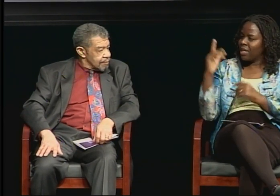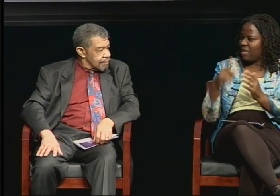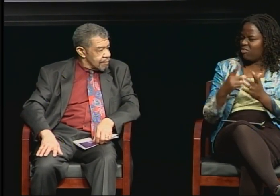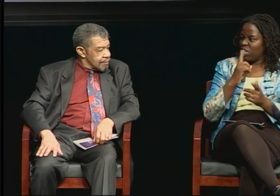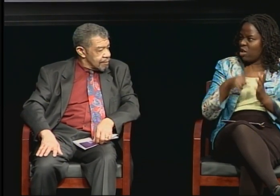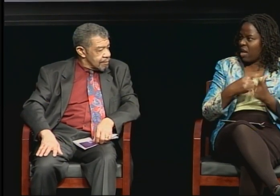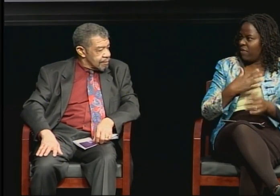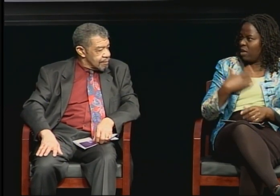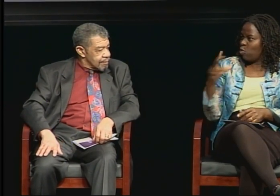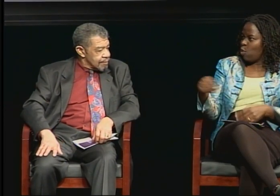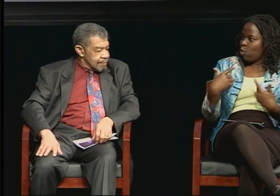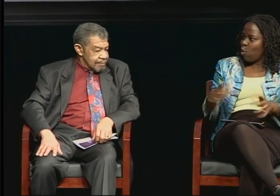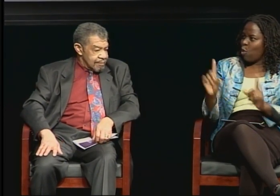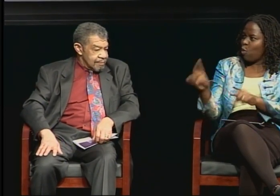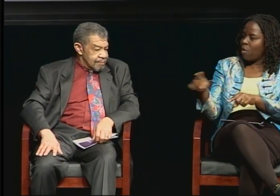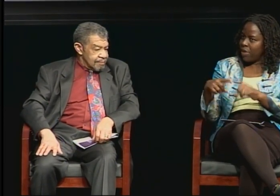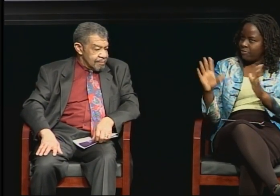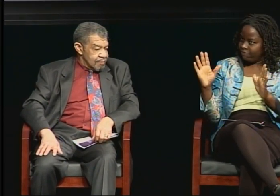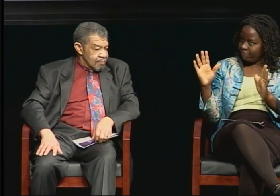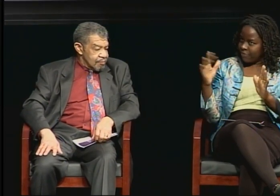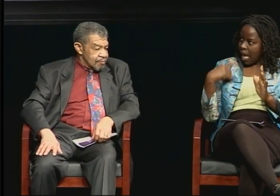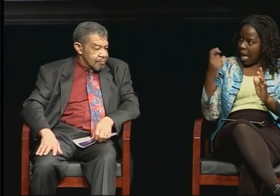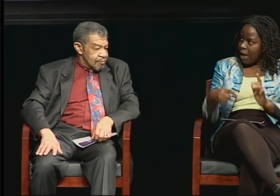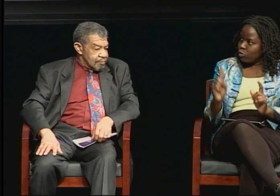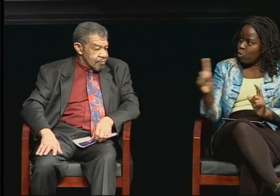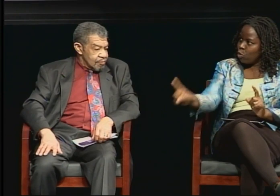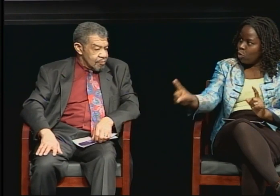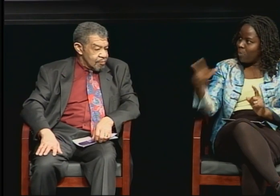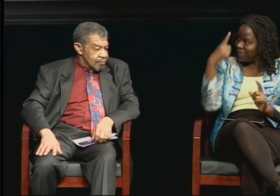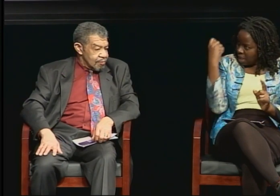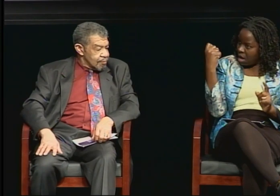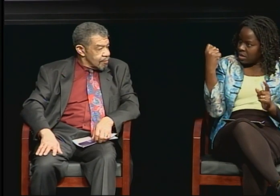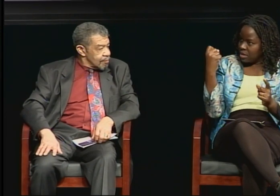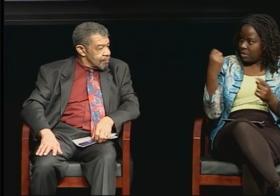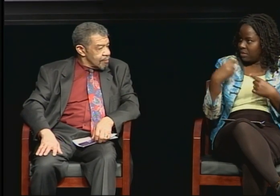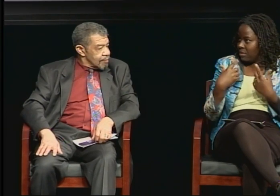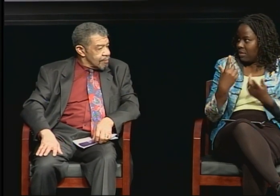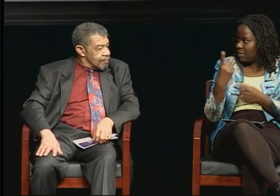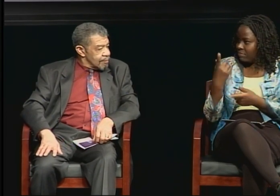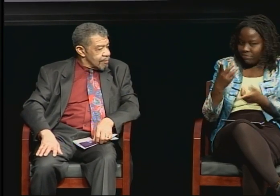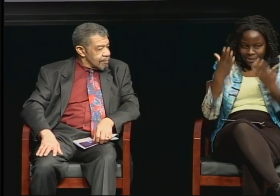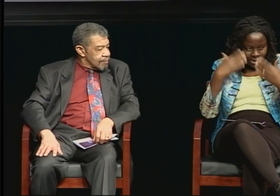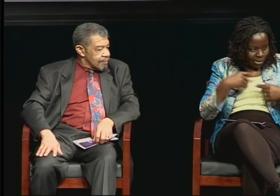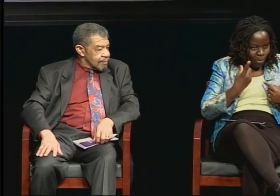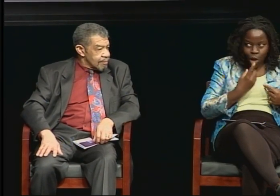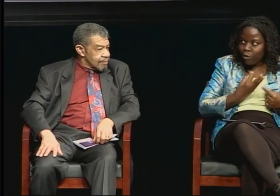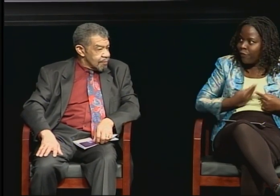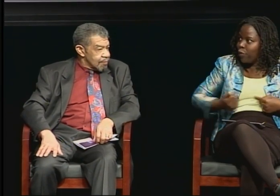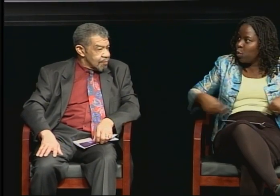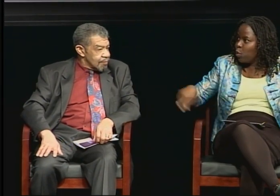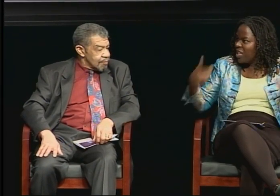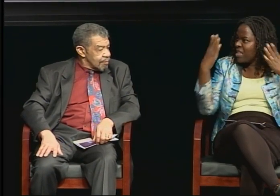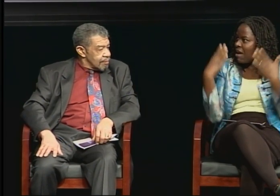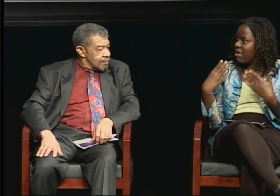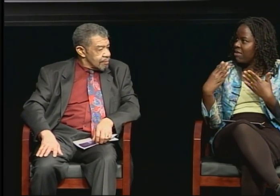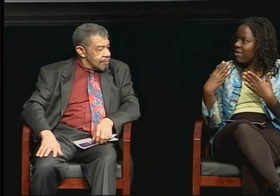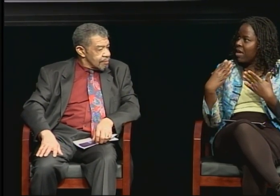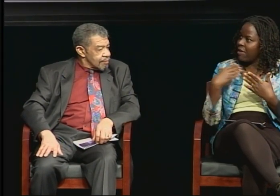And it's very sad. And I feel that we have to represent, we have to show people that it's possible. Yes, racism is still there.